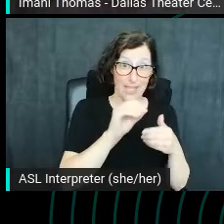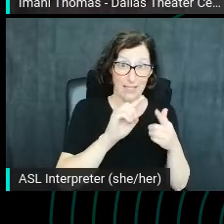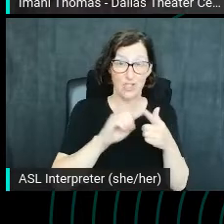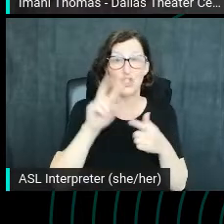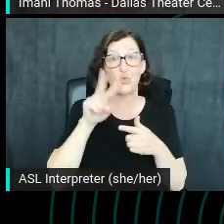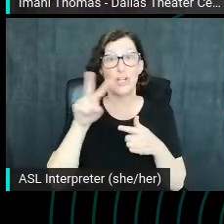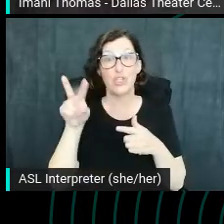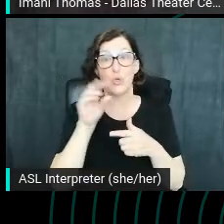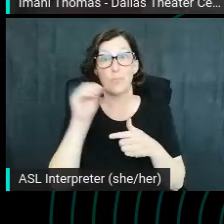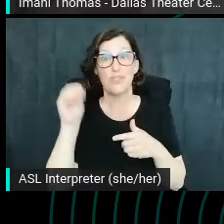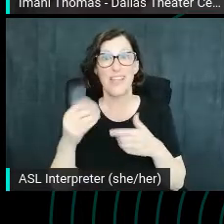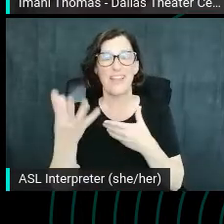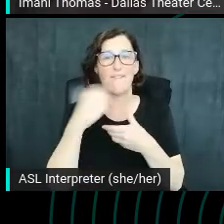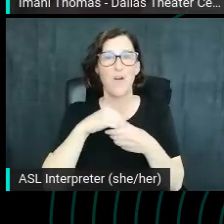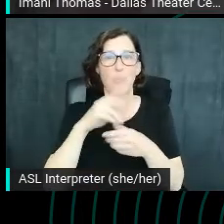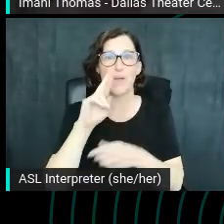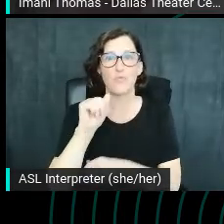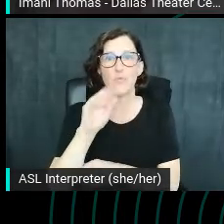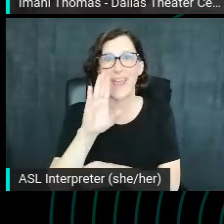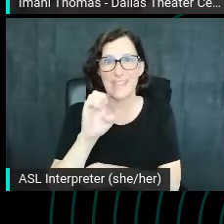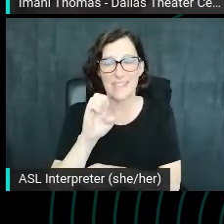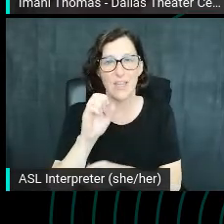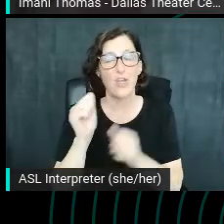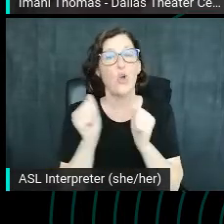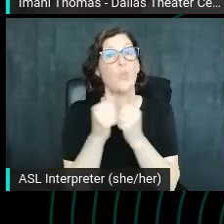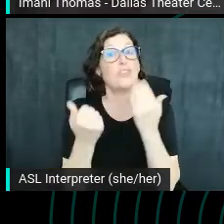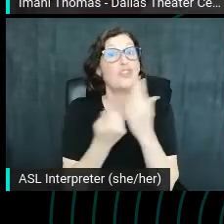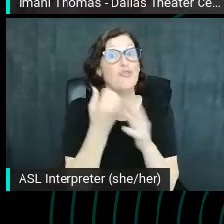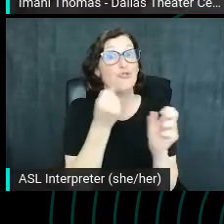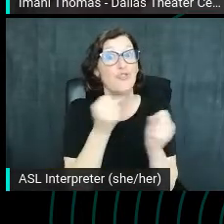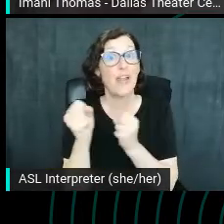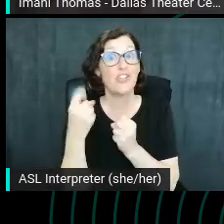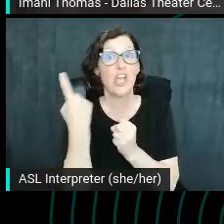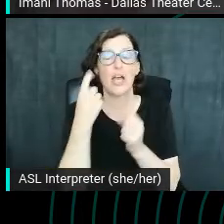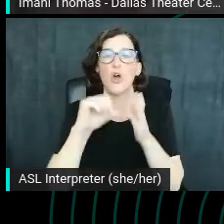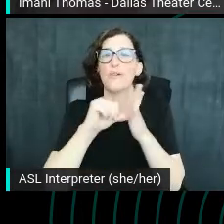But with this new strategy, I made sure to always highlight one thing, our staff.